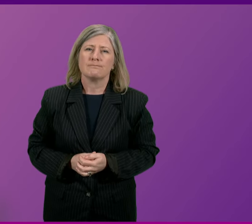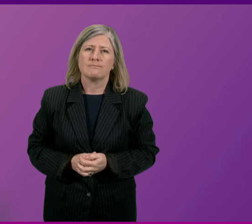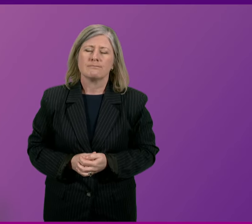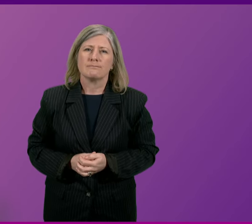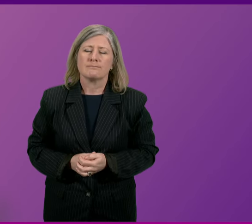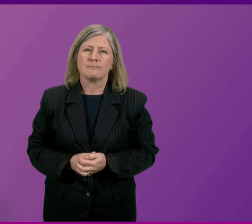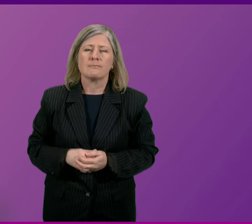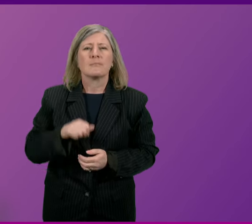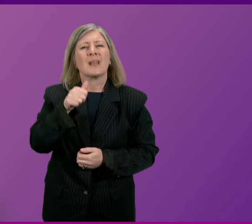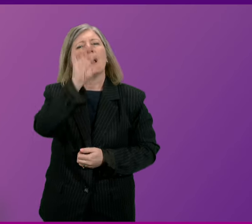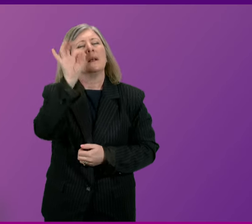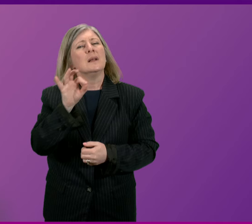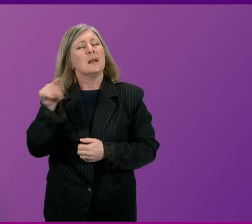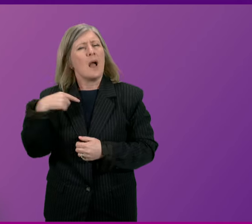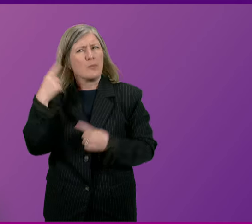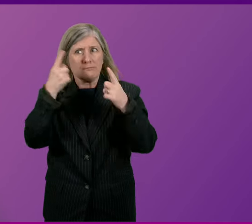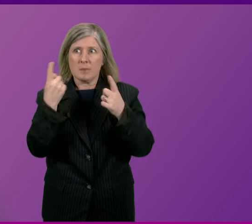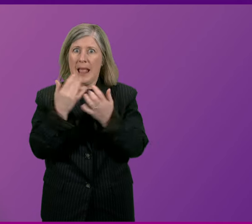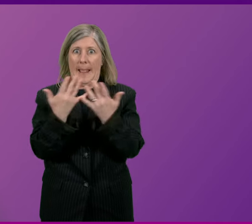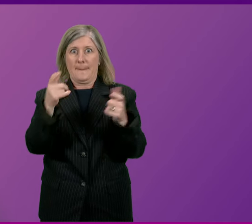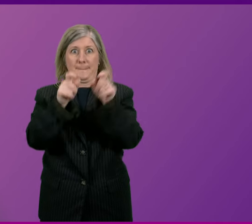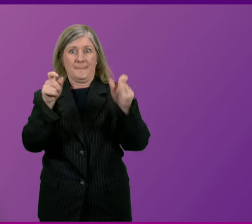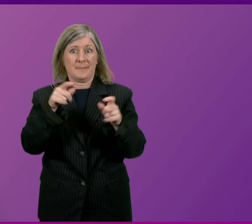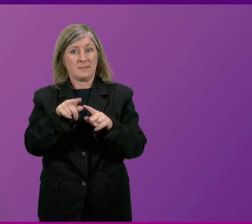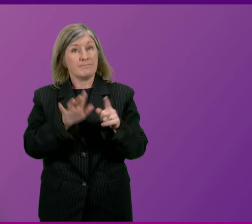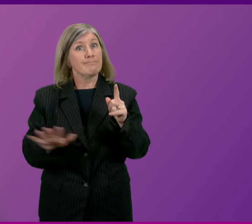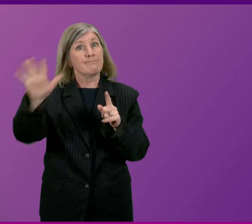Considering population size, the Highlands and Islands region has consistently